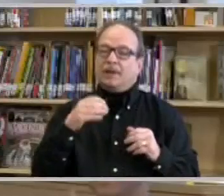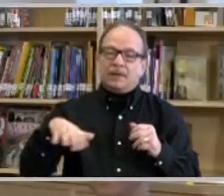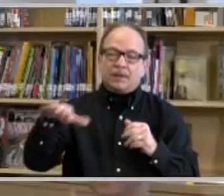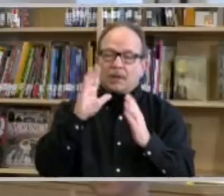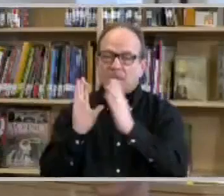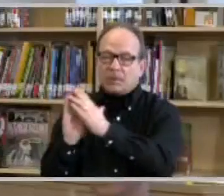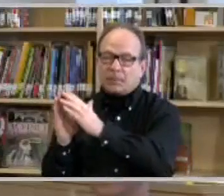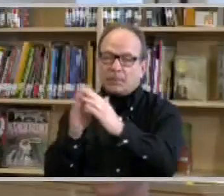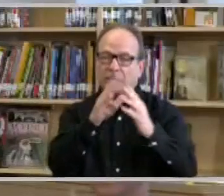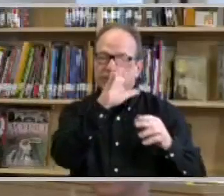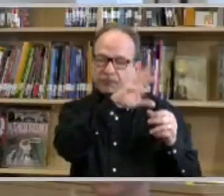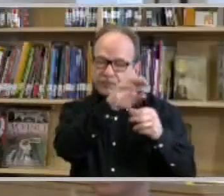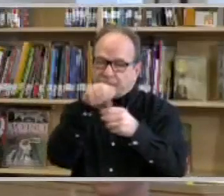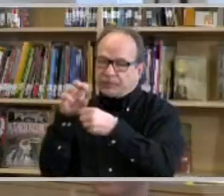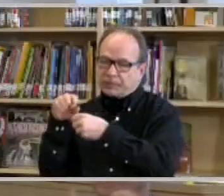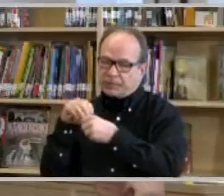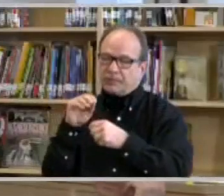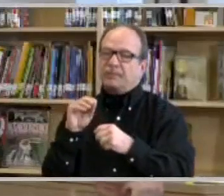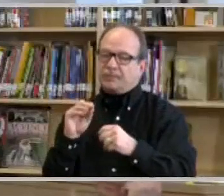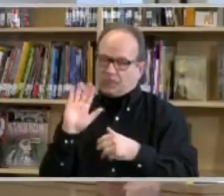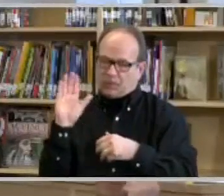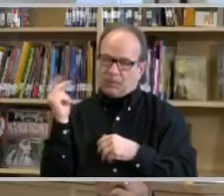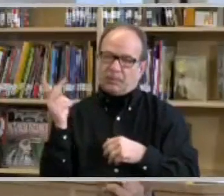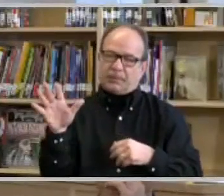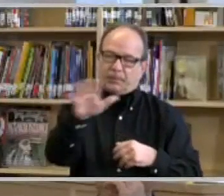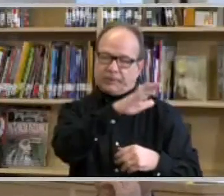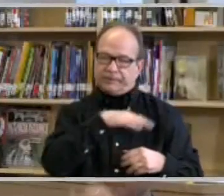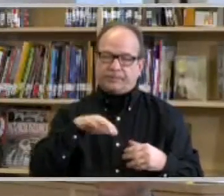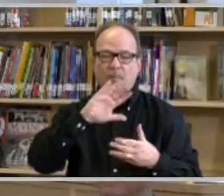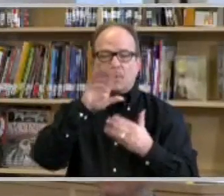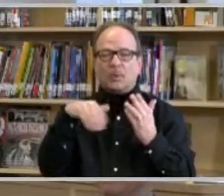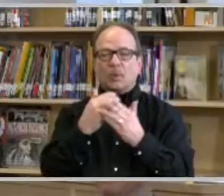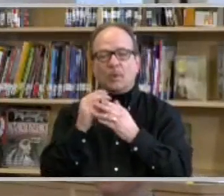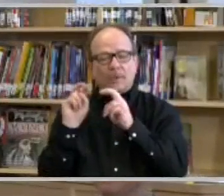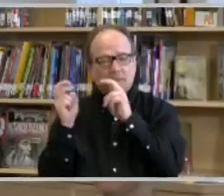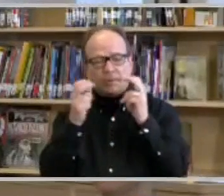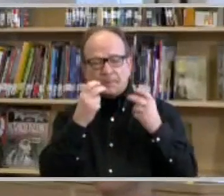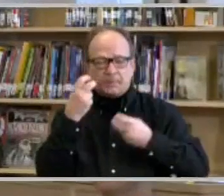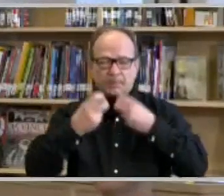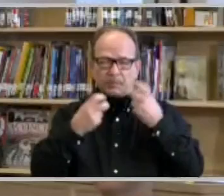PARTICIPATE IN THEIR OWN NEIGHBORHOODS IN THEIR OWN